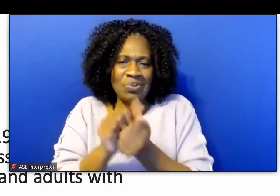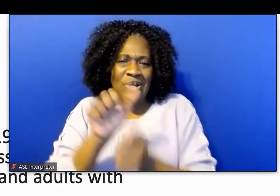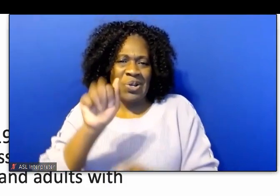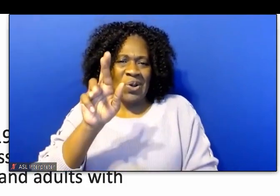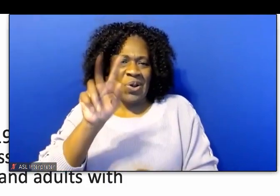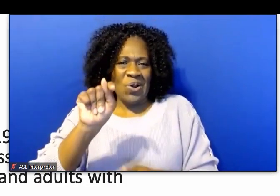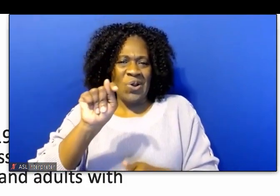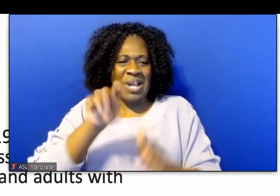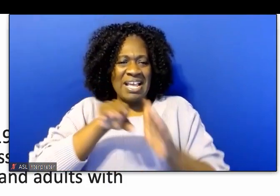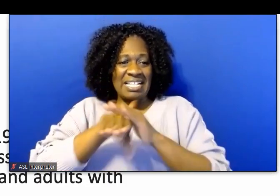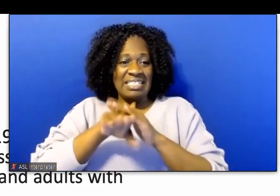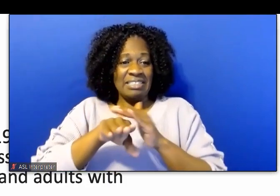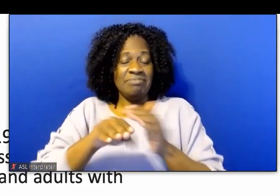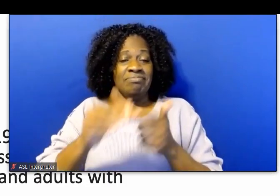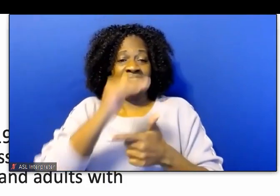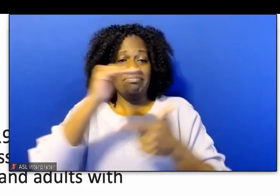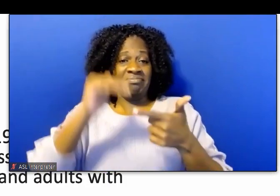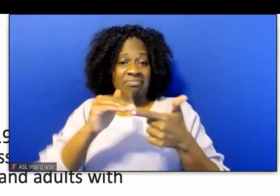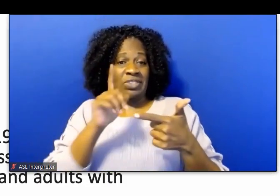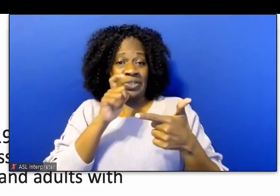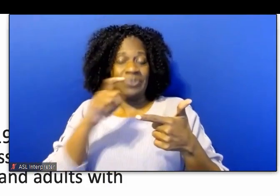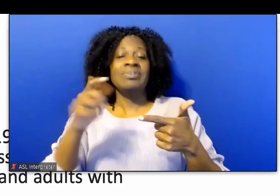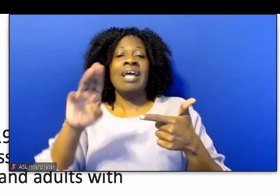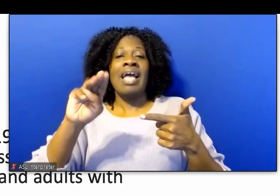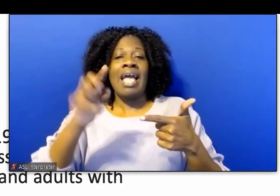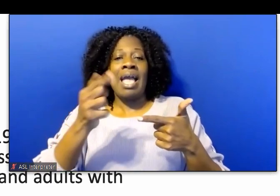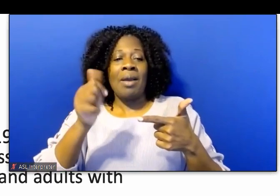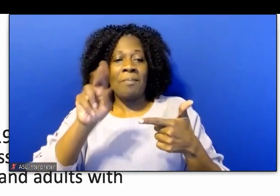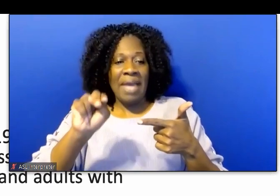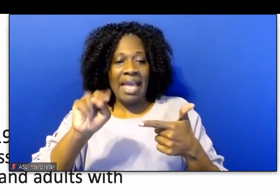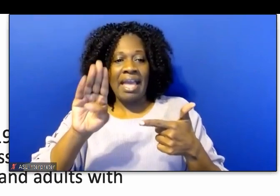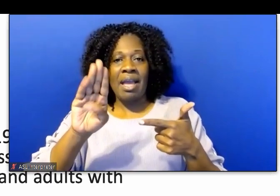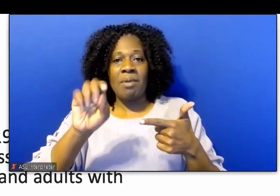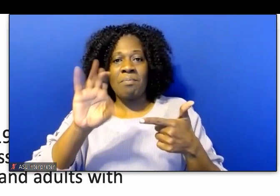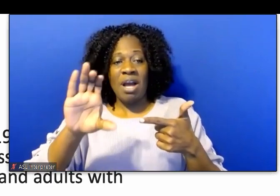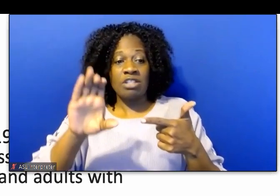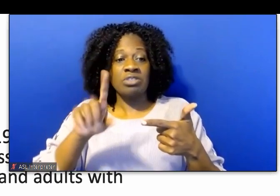The other person on the webinar today is Megan Bostic. She is our programs manager;